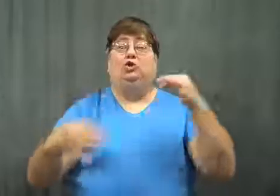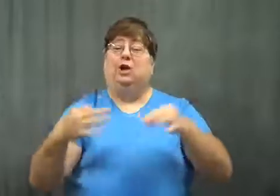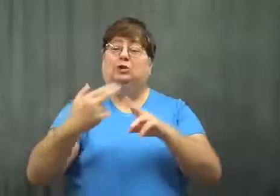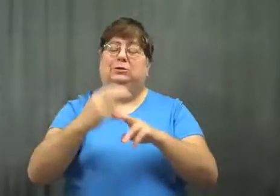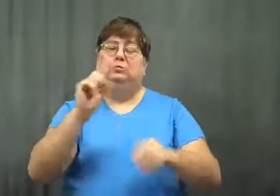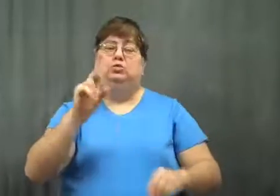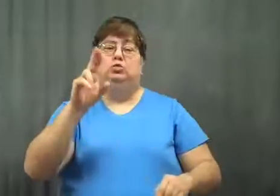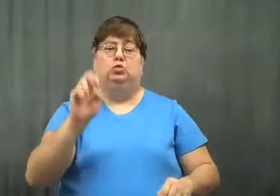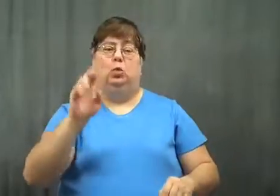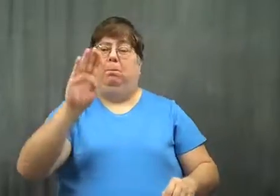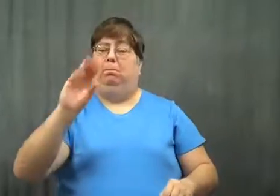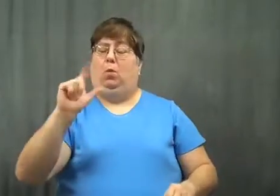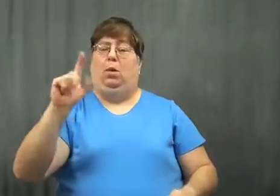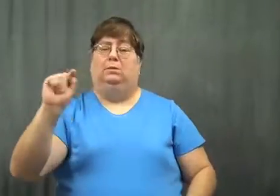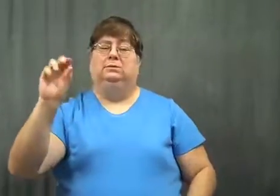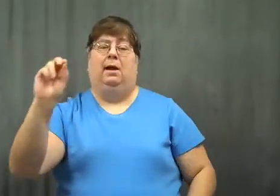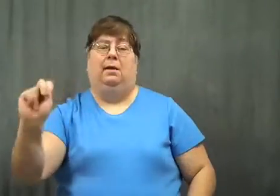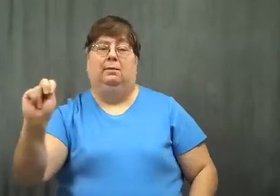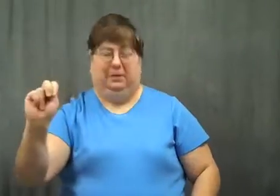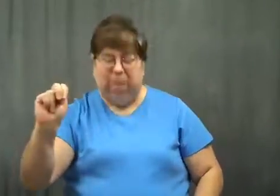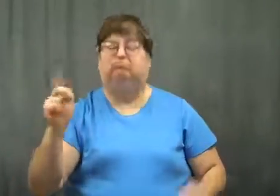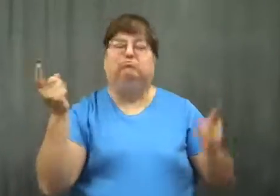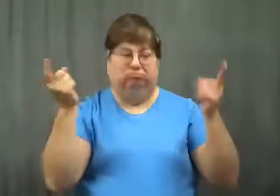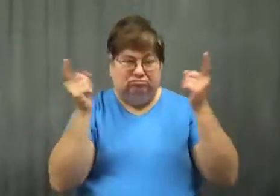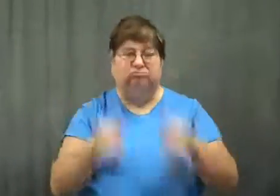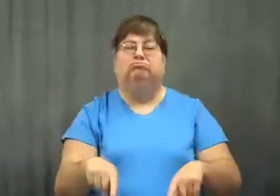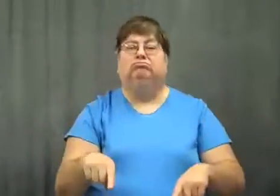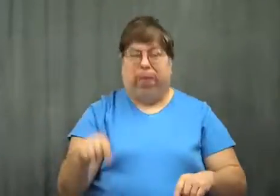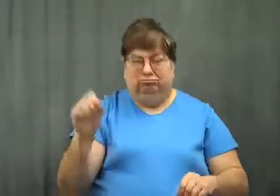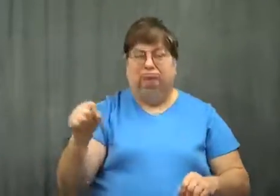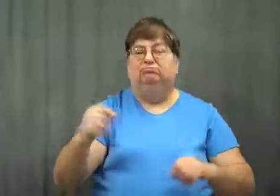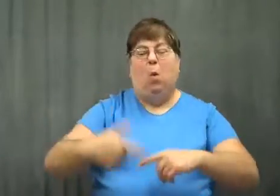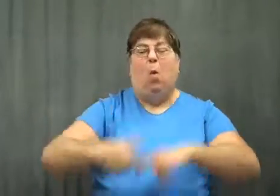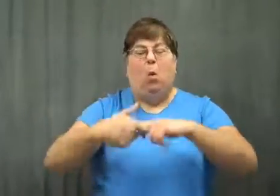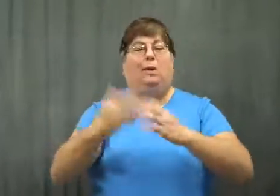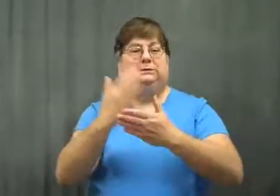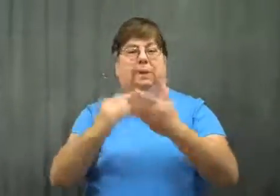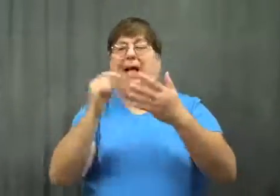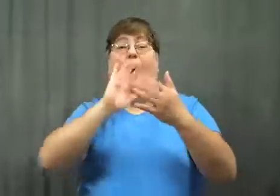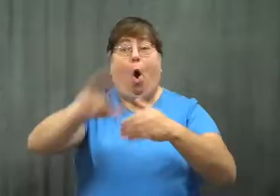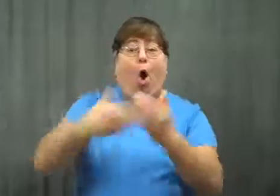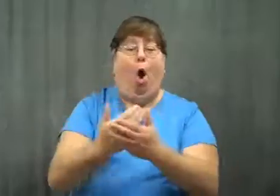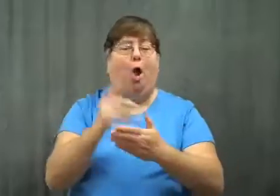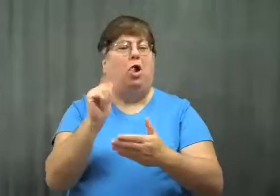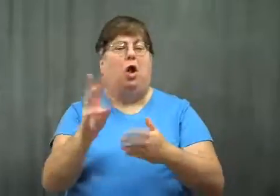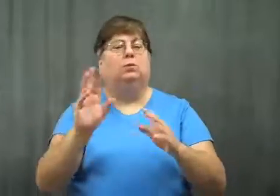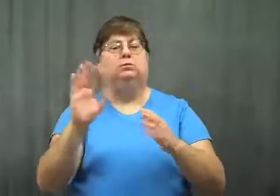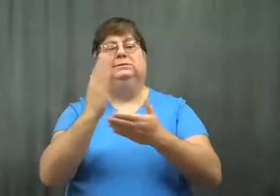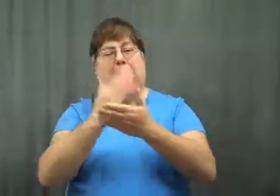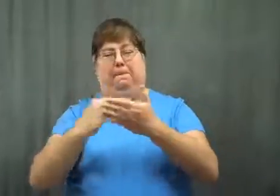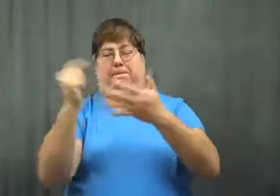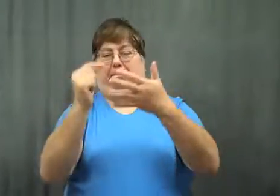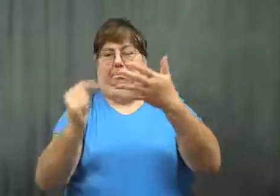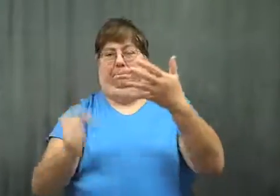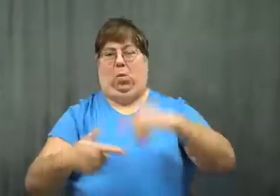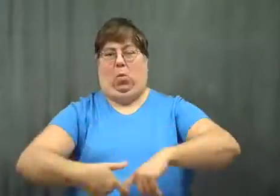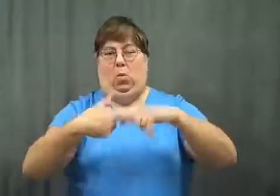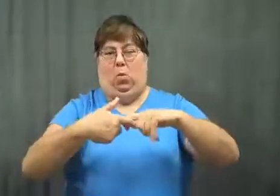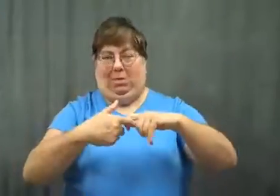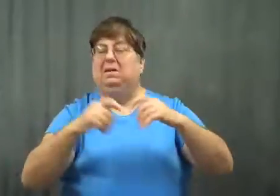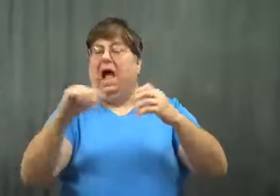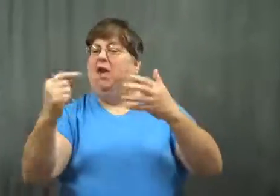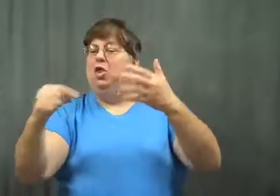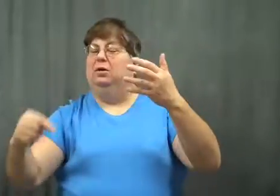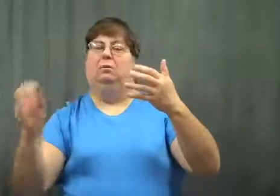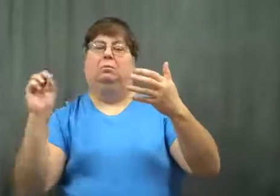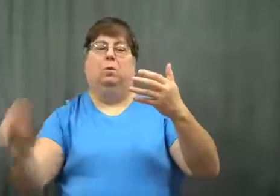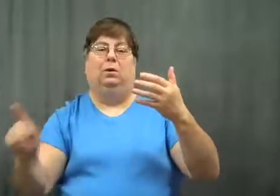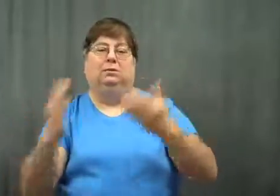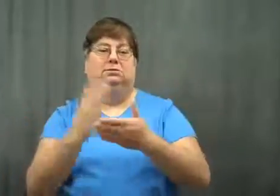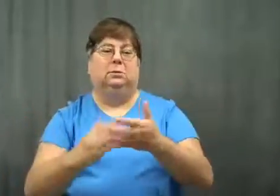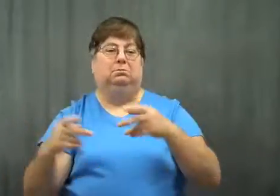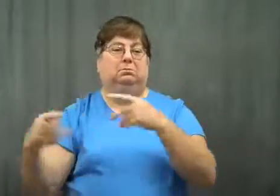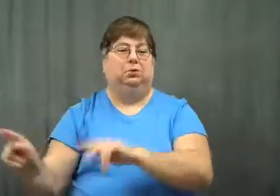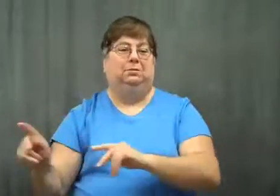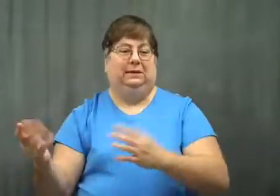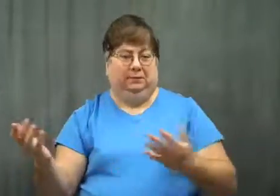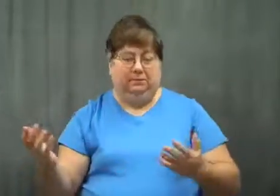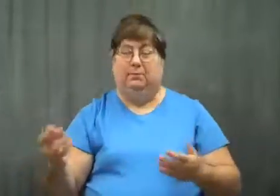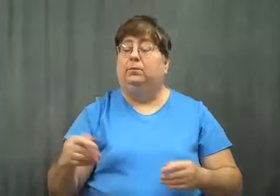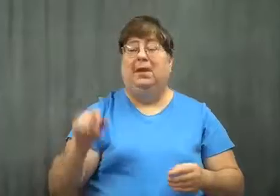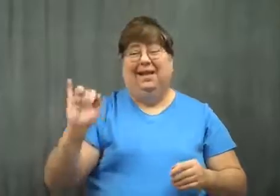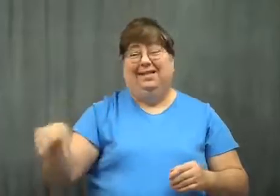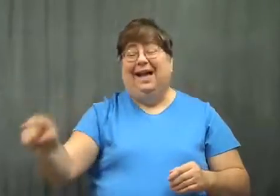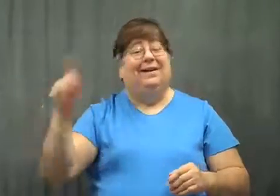Judge Sue Bolton agreed to stay certain parts of the law.